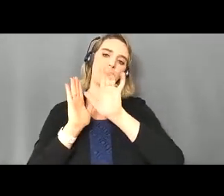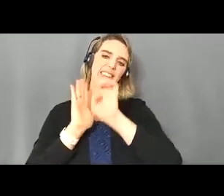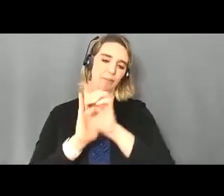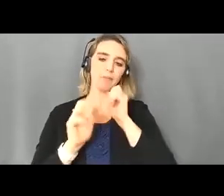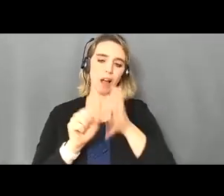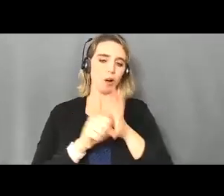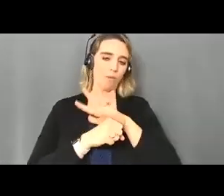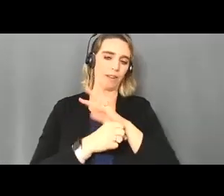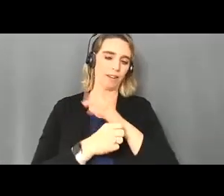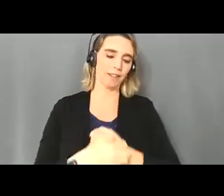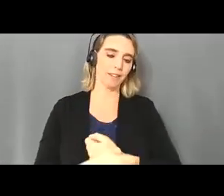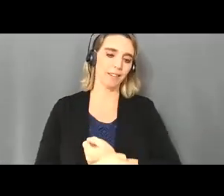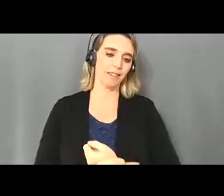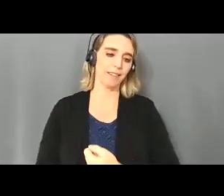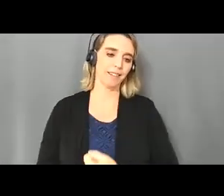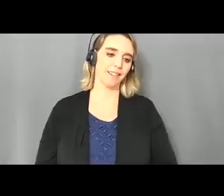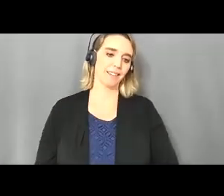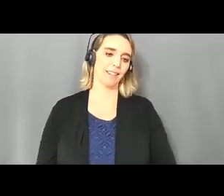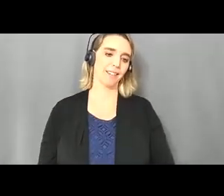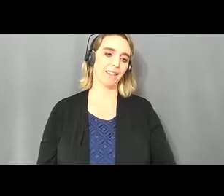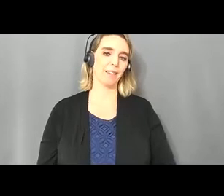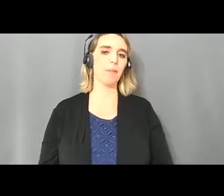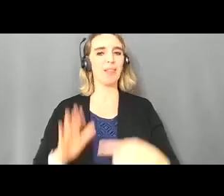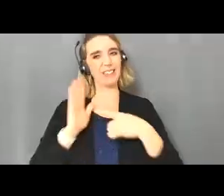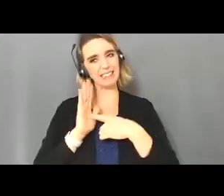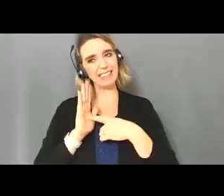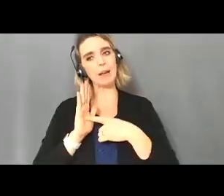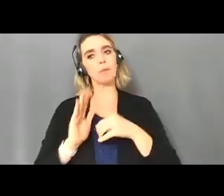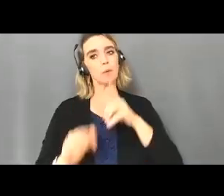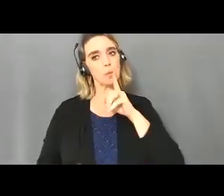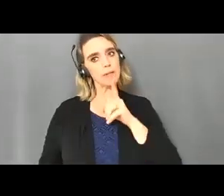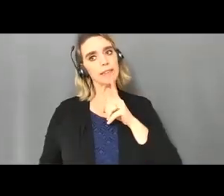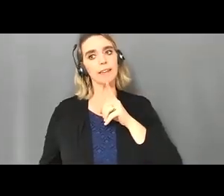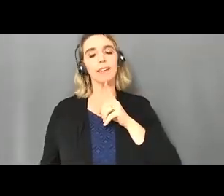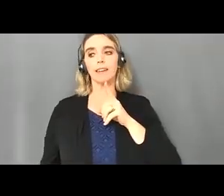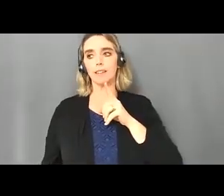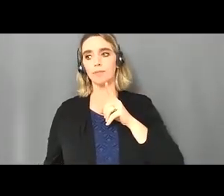but it's a person that we engaged with recently